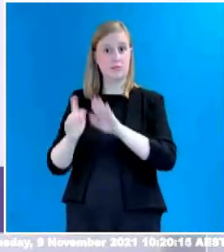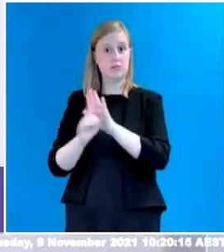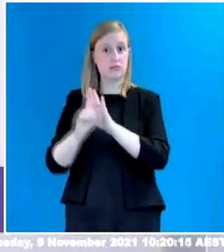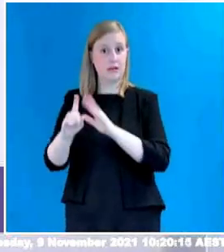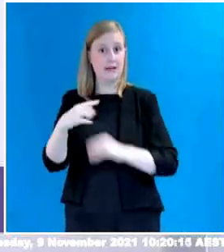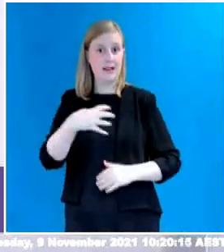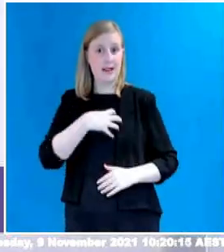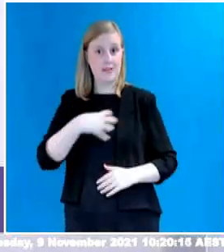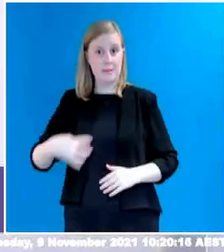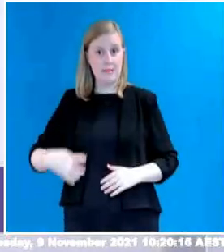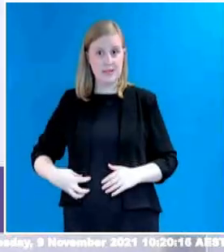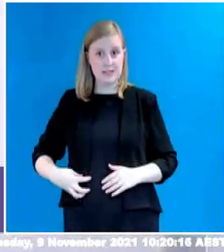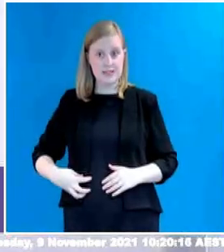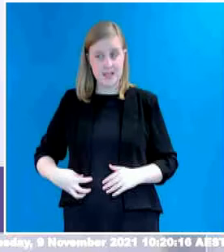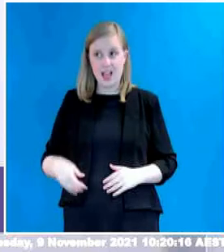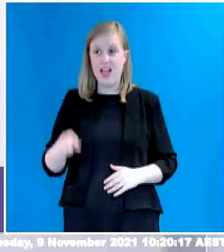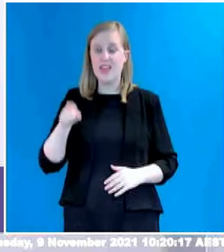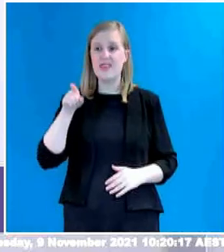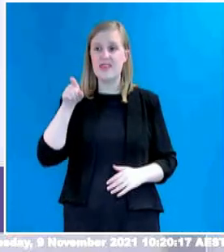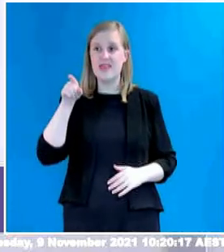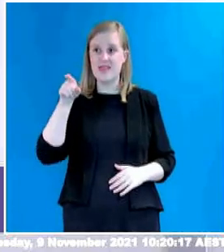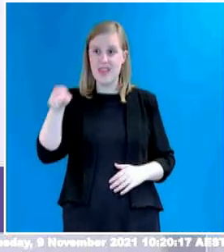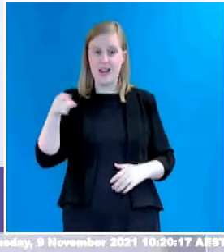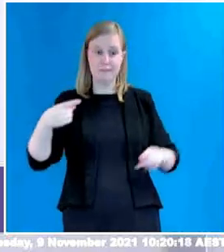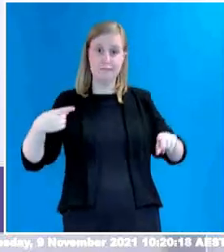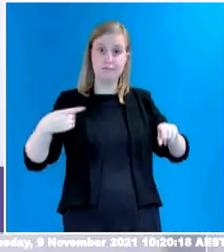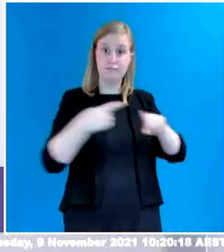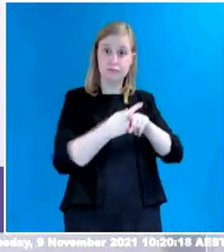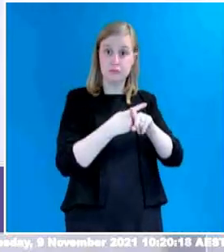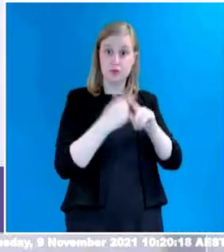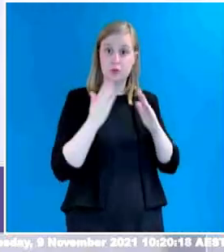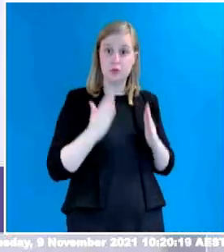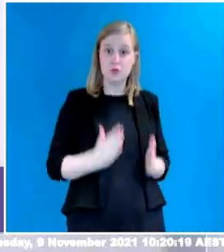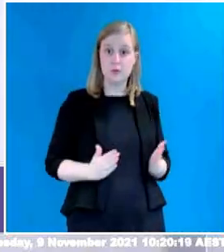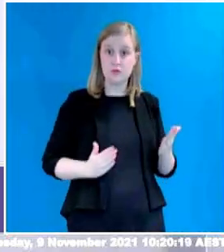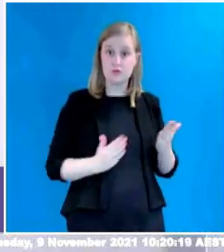it has acted in a way incompatible with human rights or failed to give proper